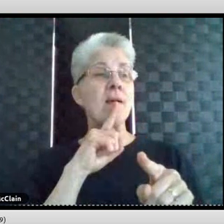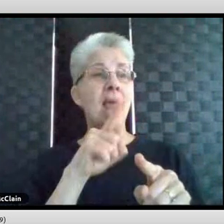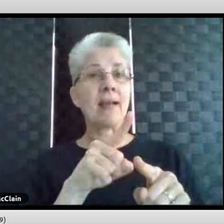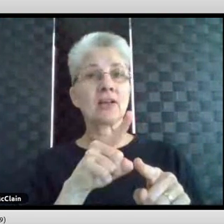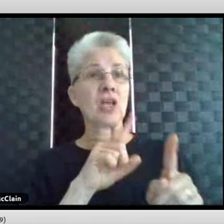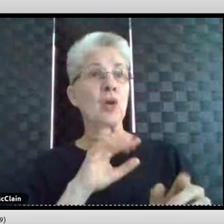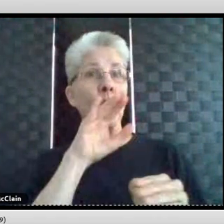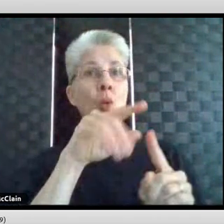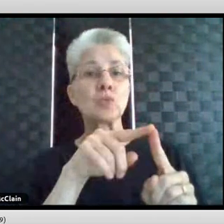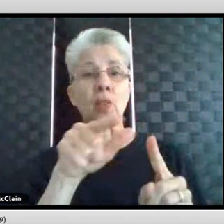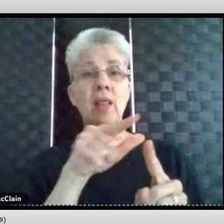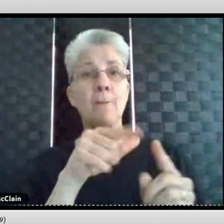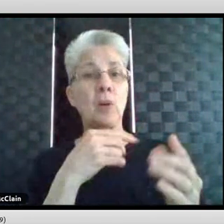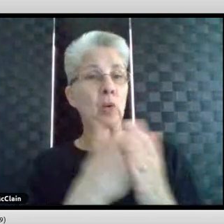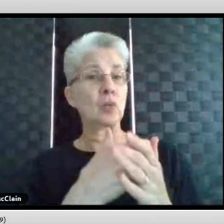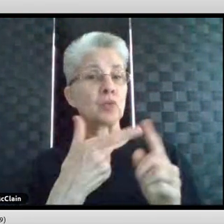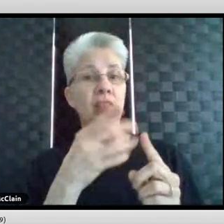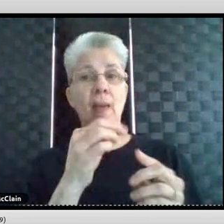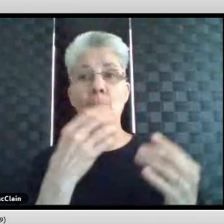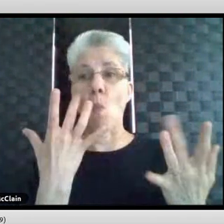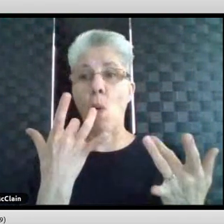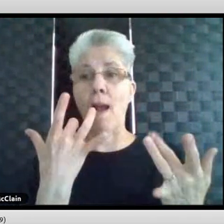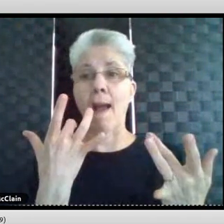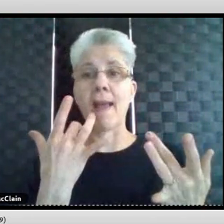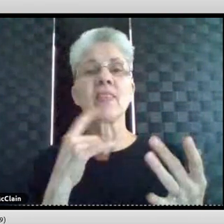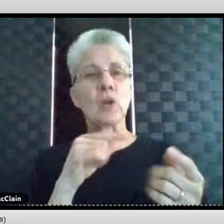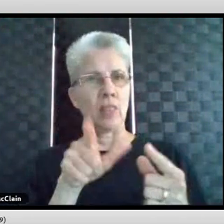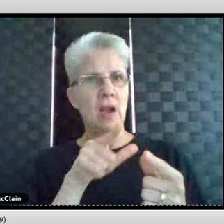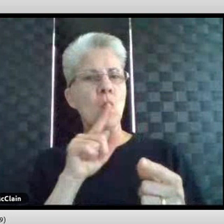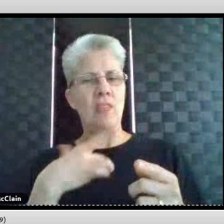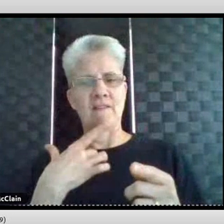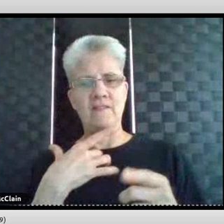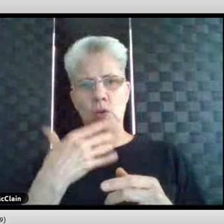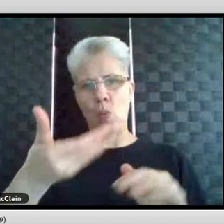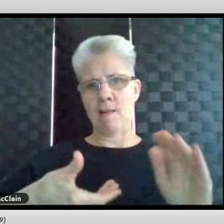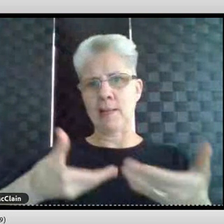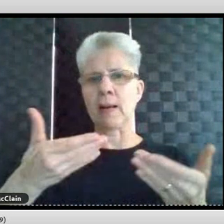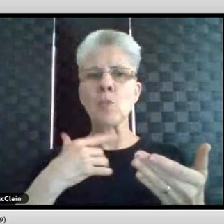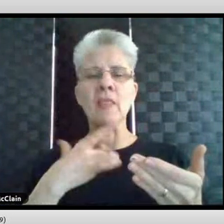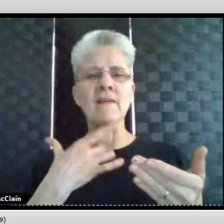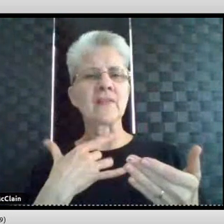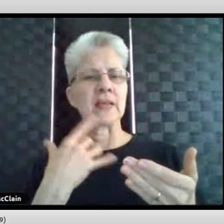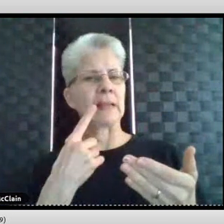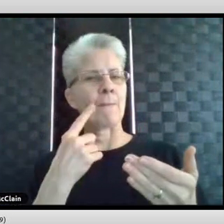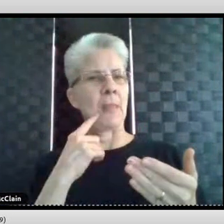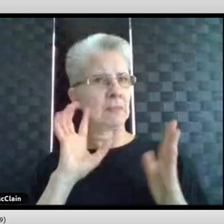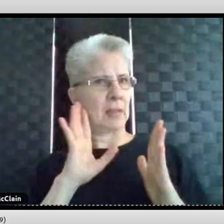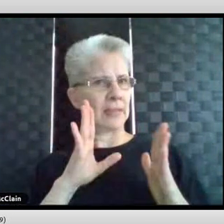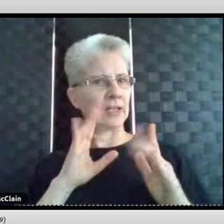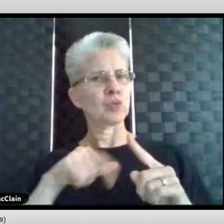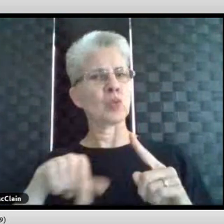to the library that's closest to them. They go to the library where they feel welcomed, where they feel like somebody's paying attention to them.